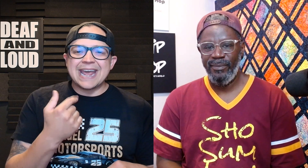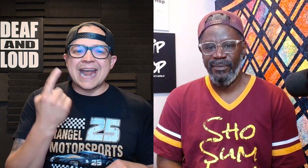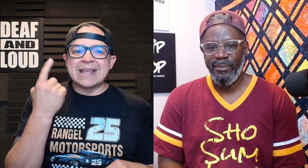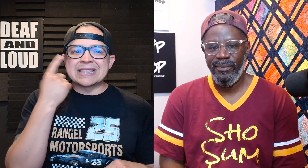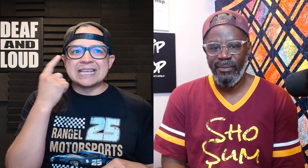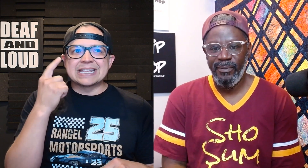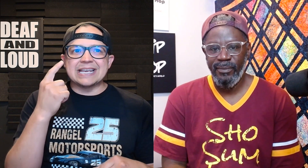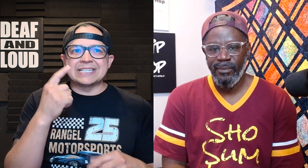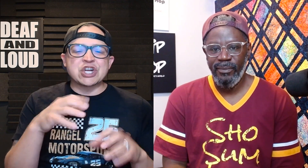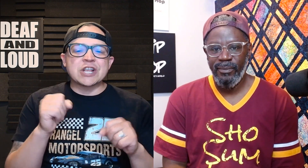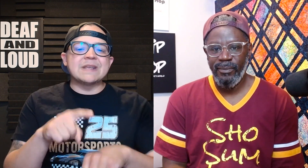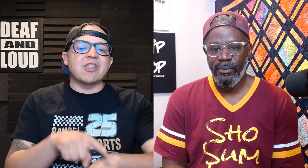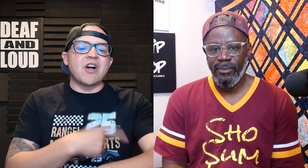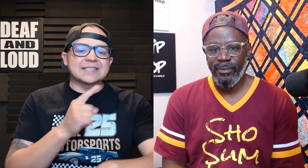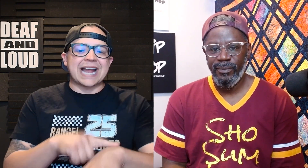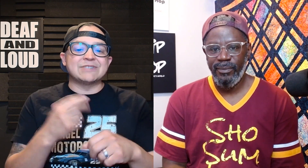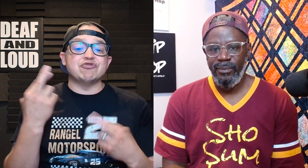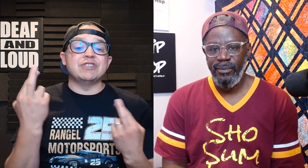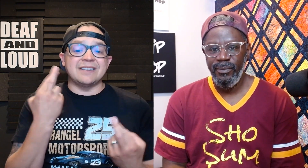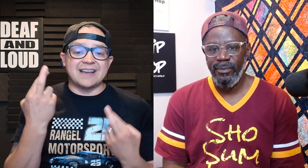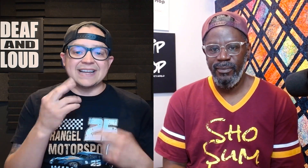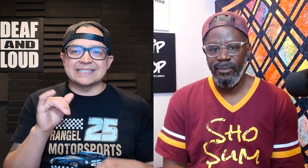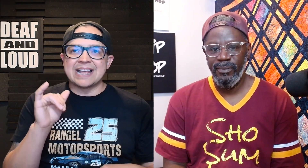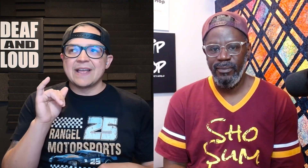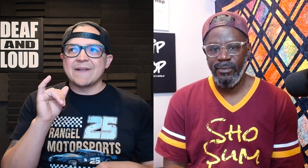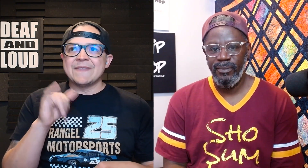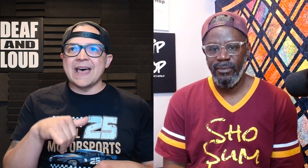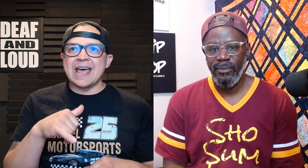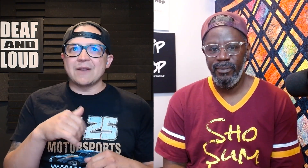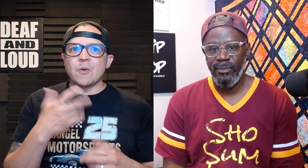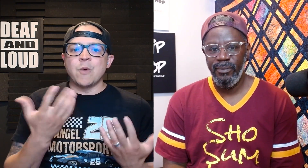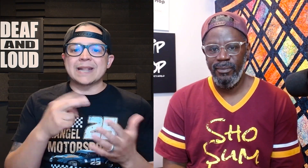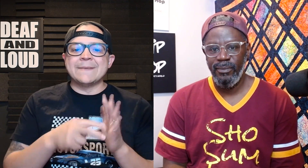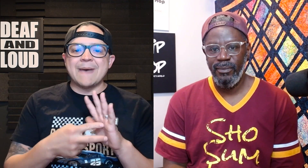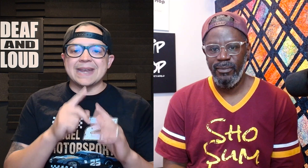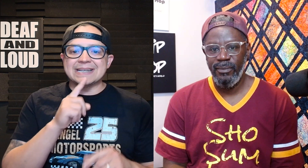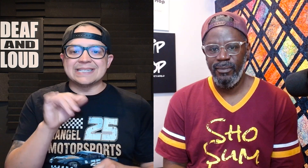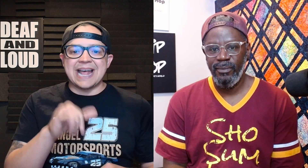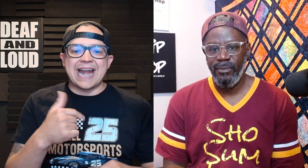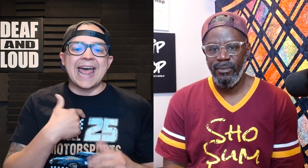And I think it took me a long time to realize that what he meant is that